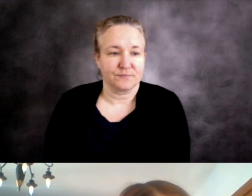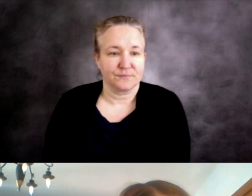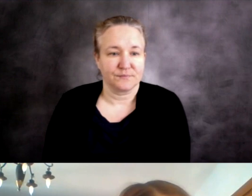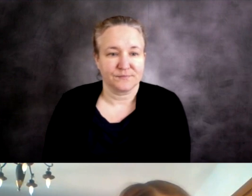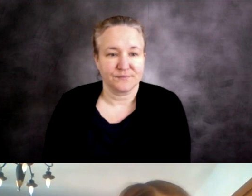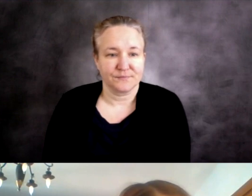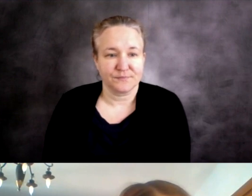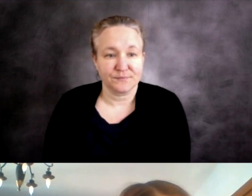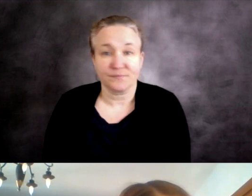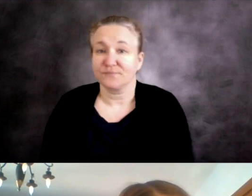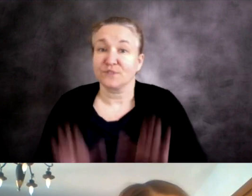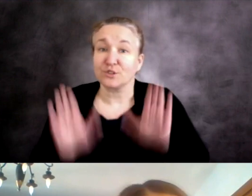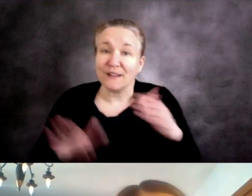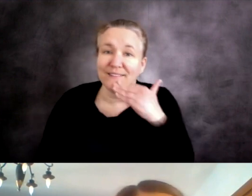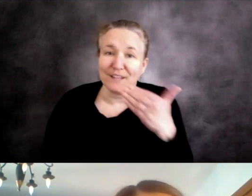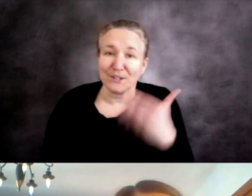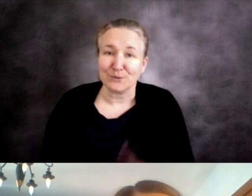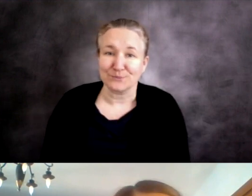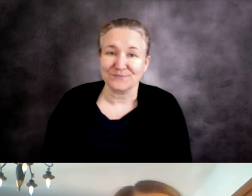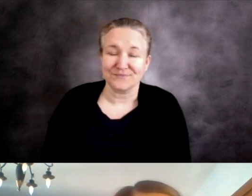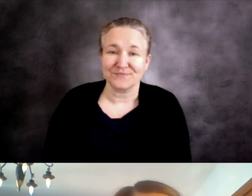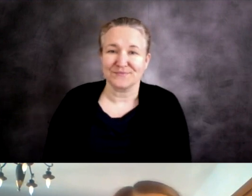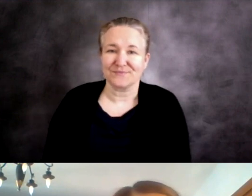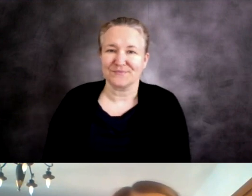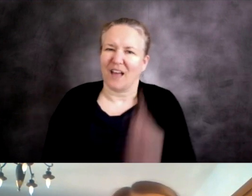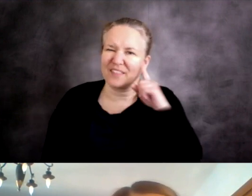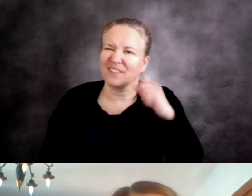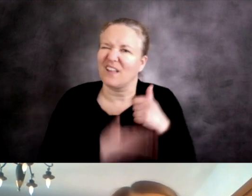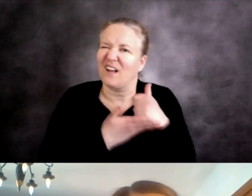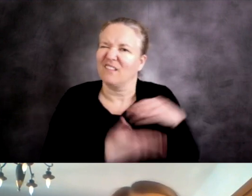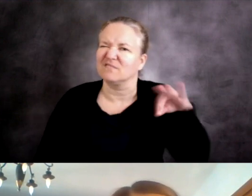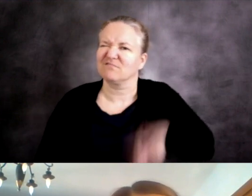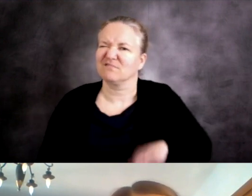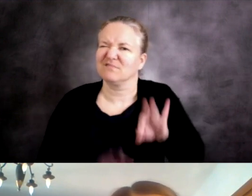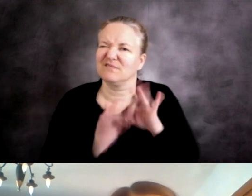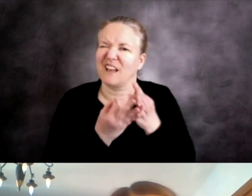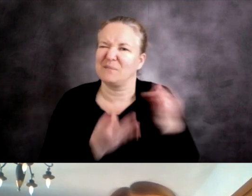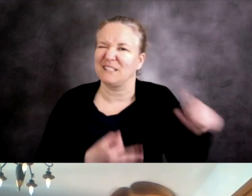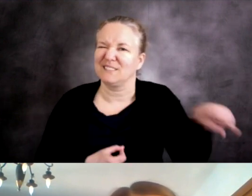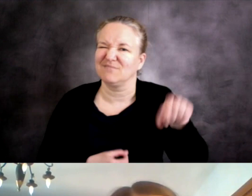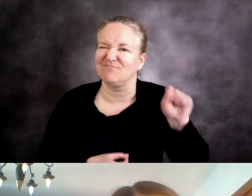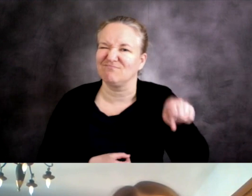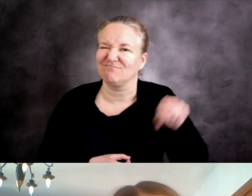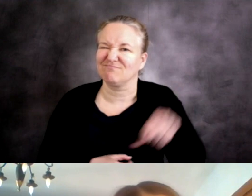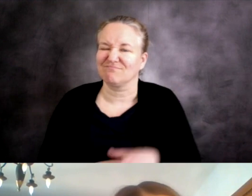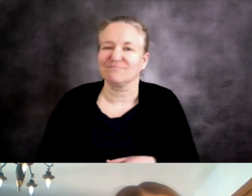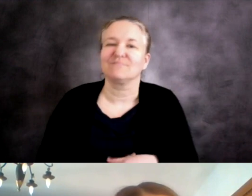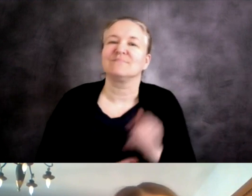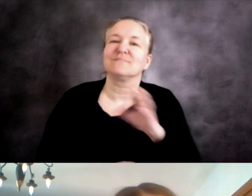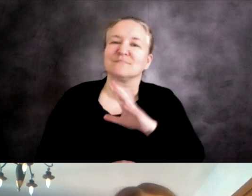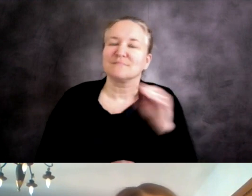Great thank you. I think that's so helpful for families, um, and I know families